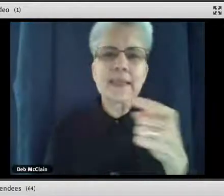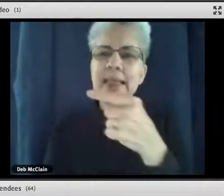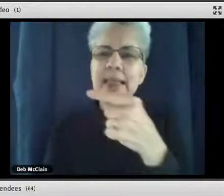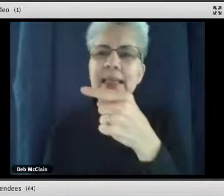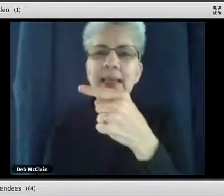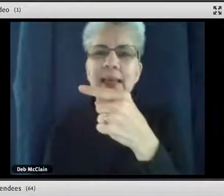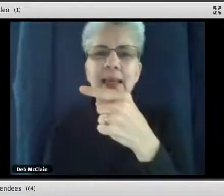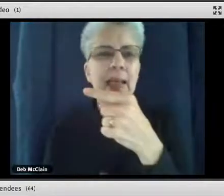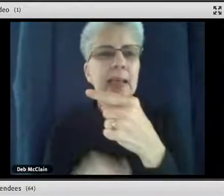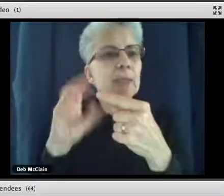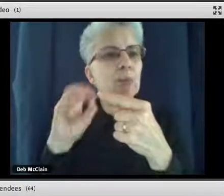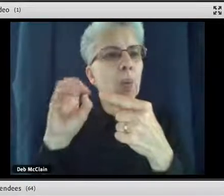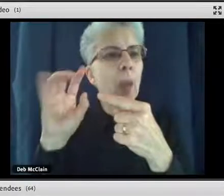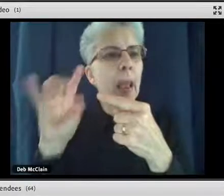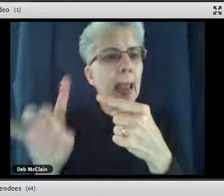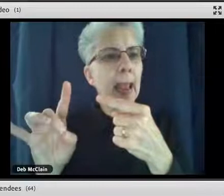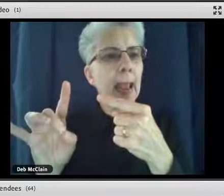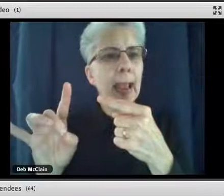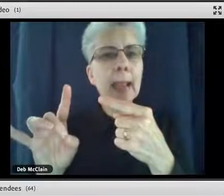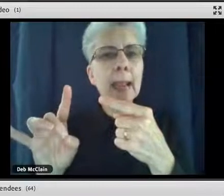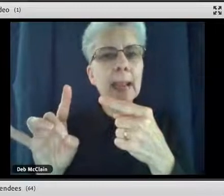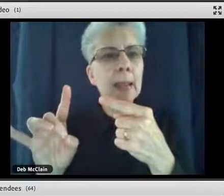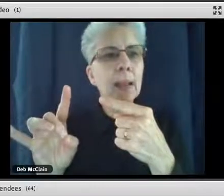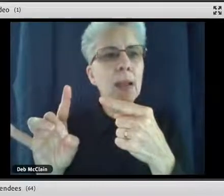you can see how, for the 008 field at least,